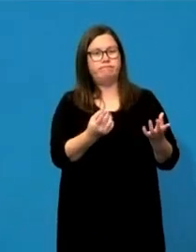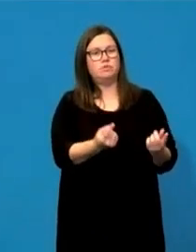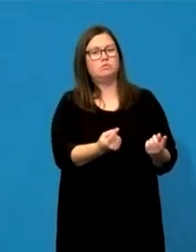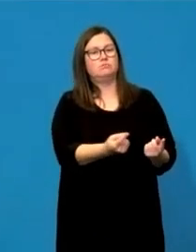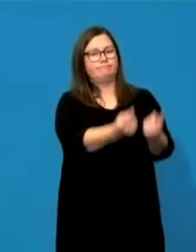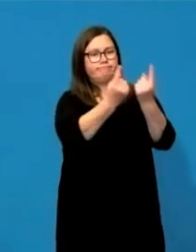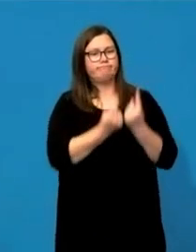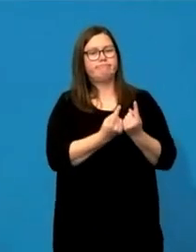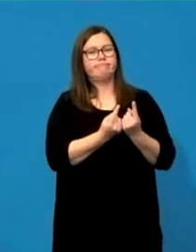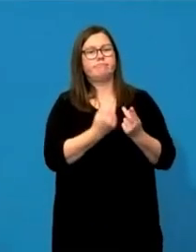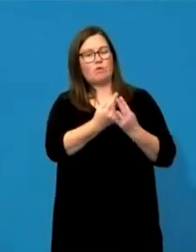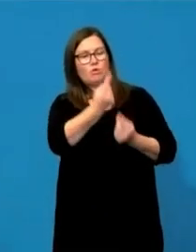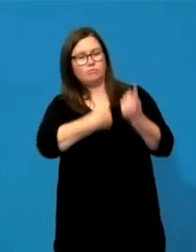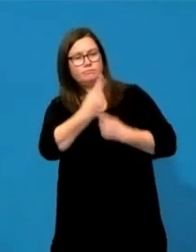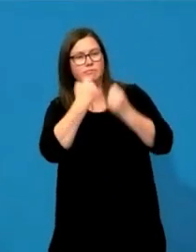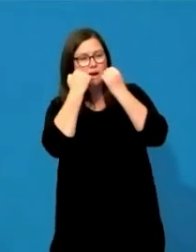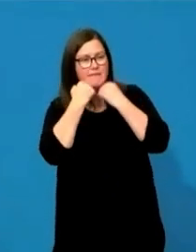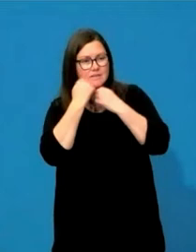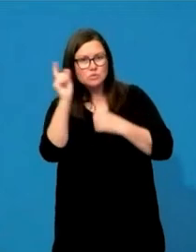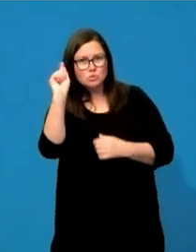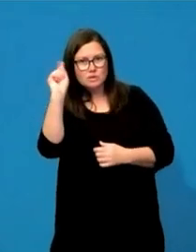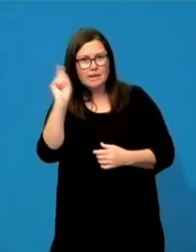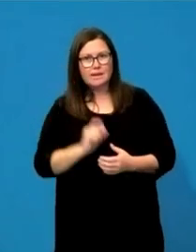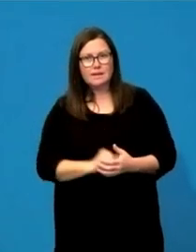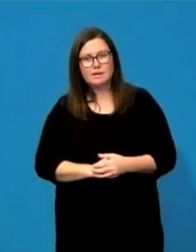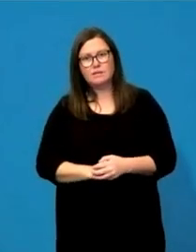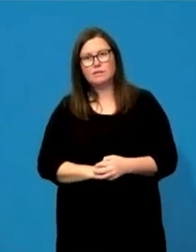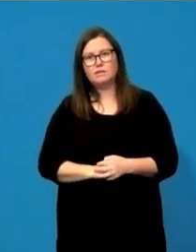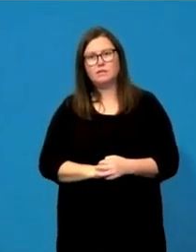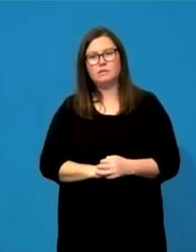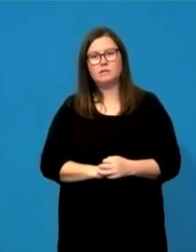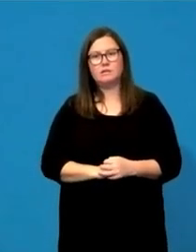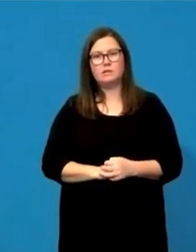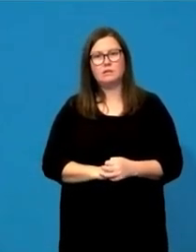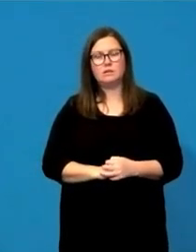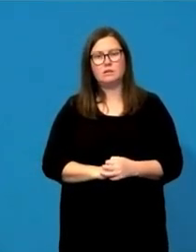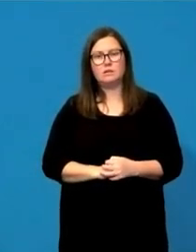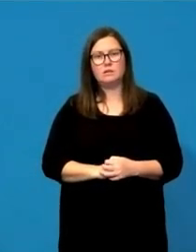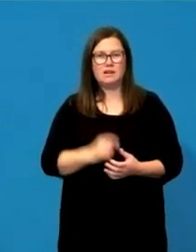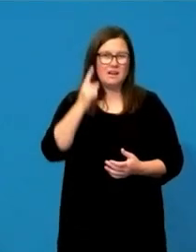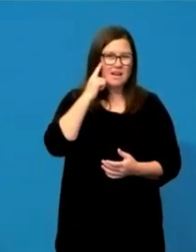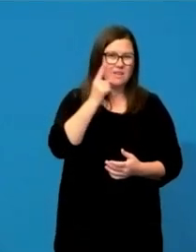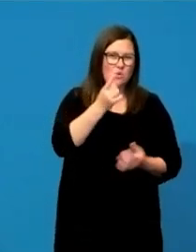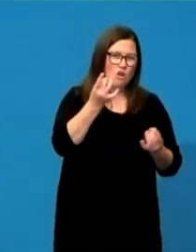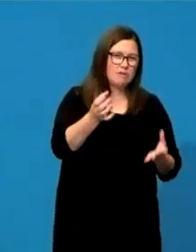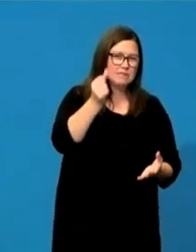Commission. I would just like to explain where - you probably know, but where everybody is, just to be clear.